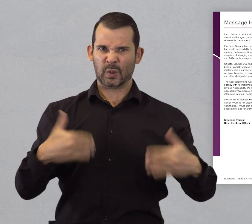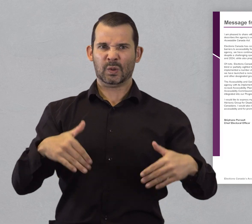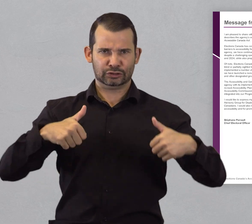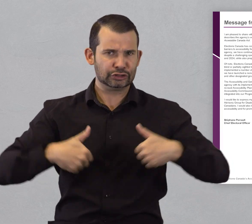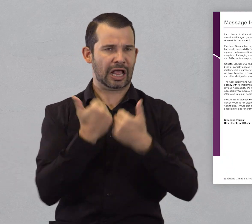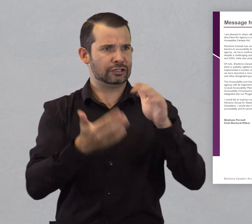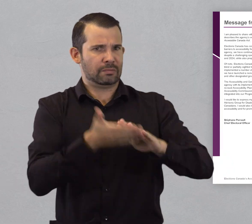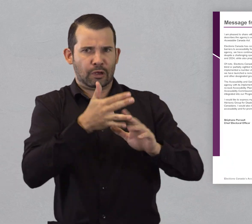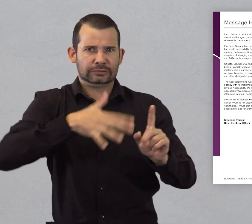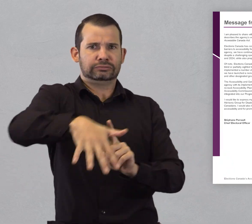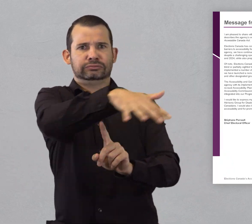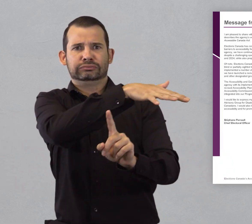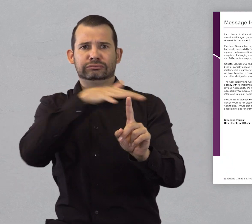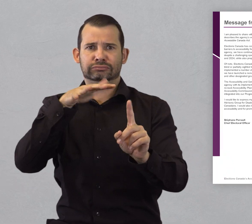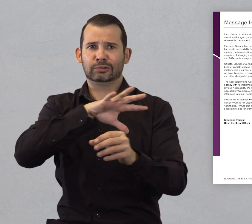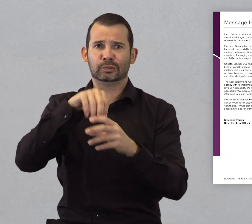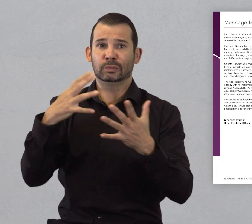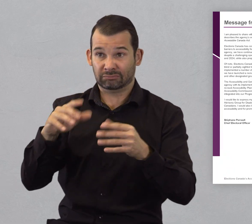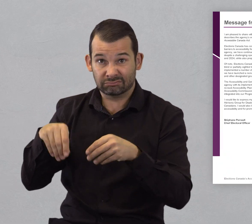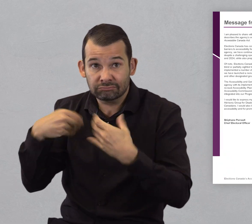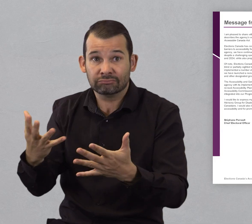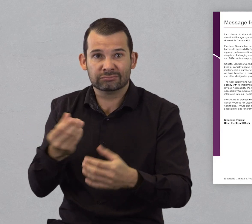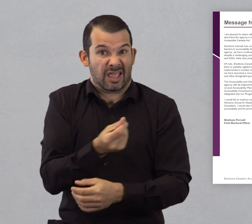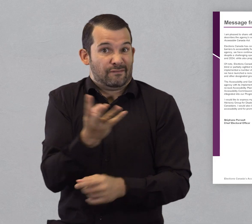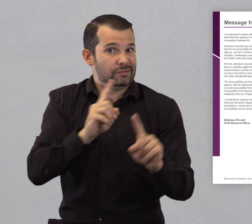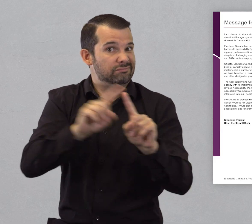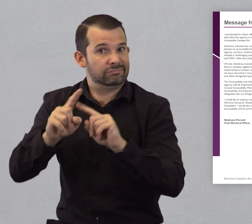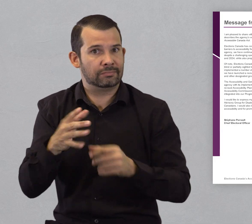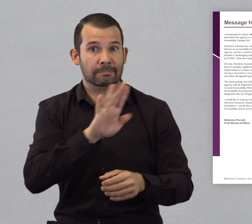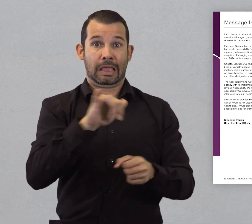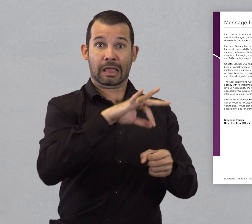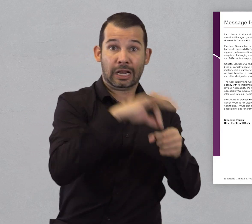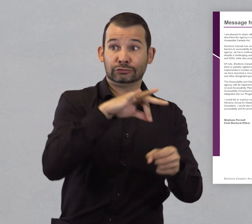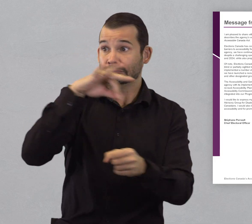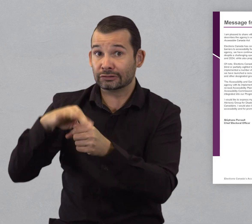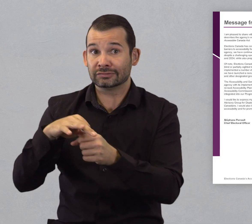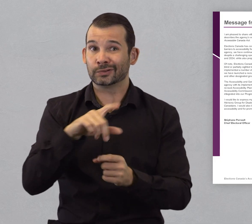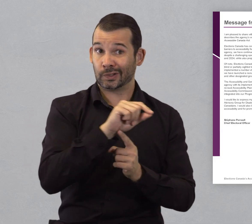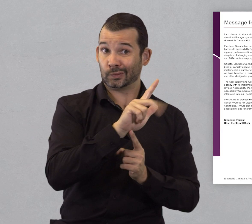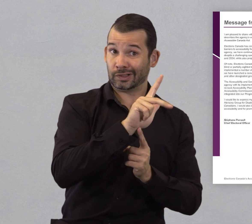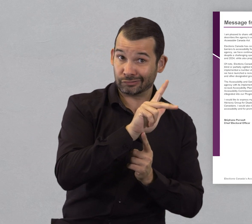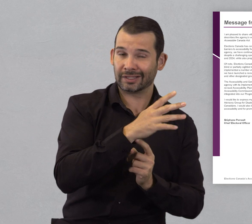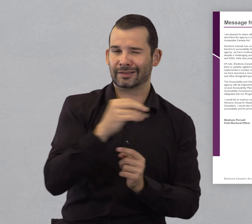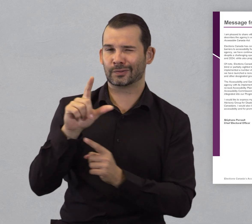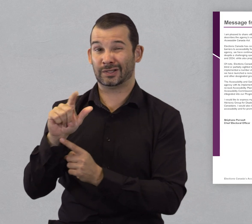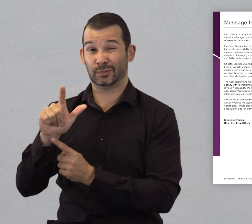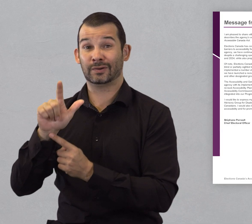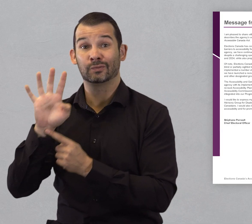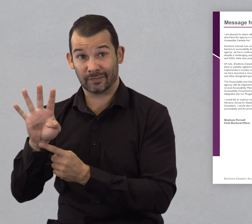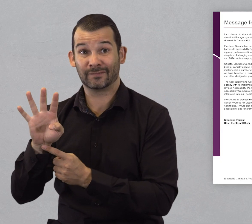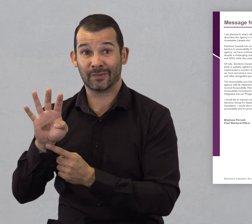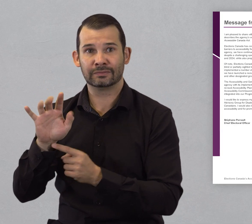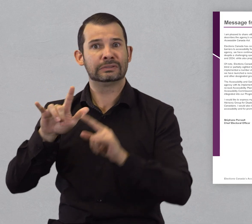operational environment, which included the delivery of several by-elections in 2023 and 2024,